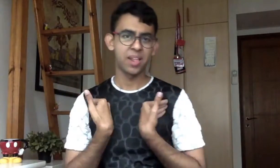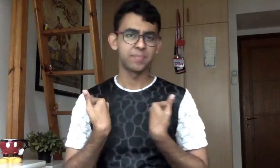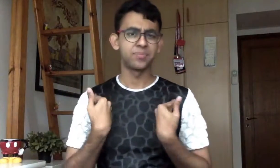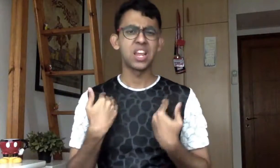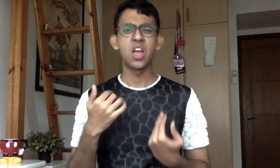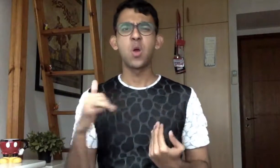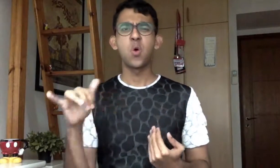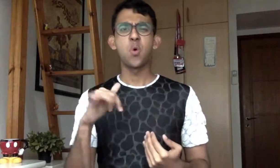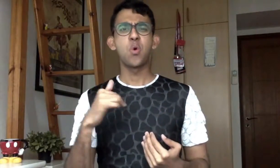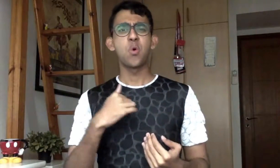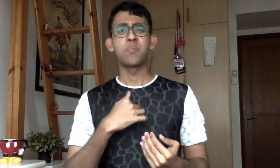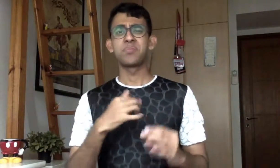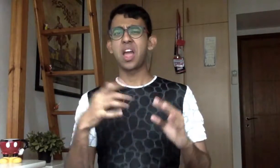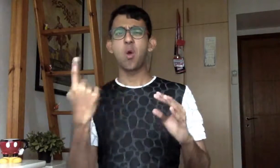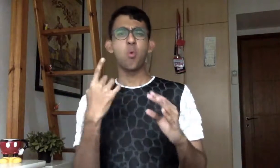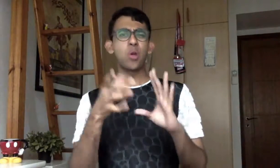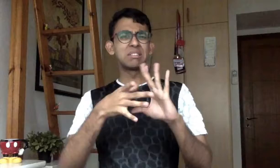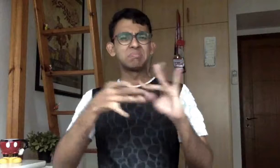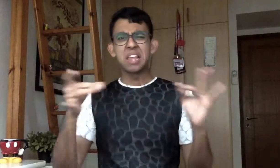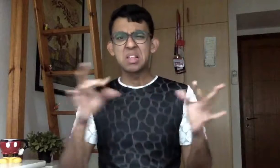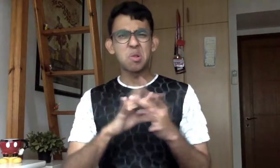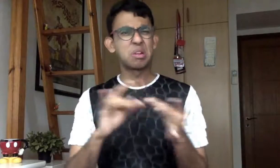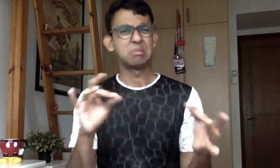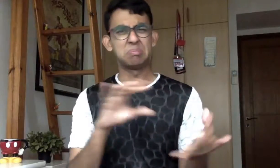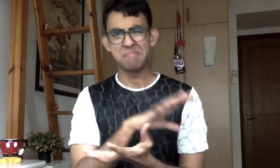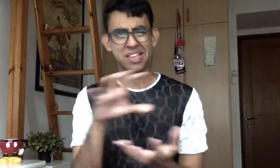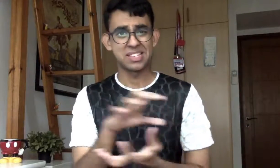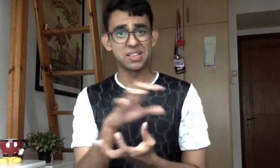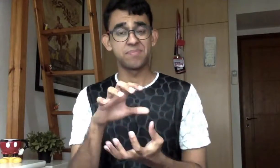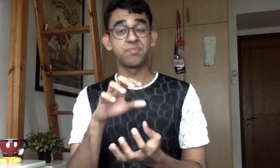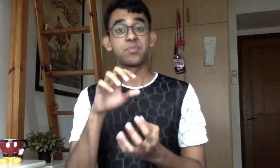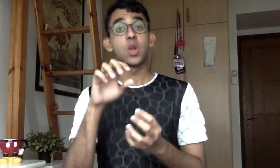and end up giving a convoluted story.